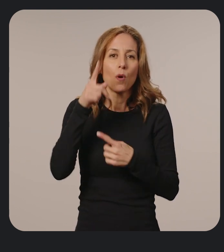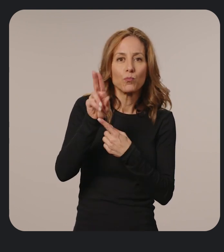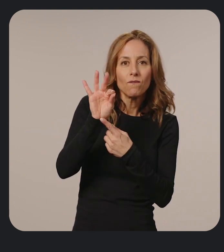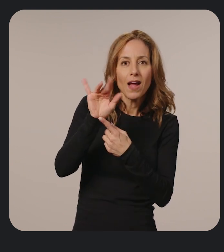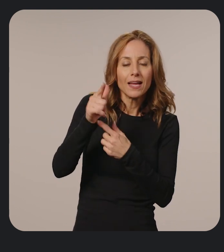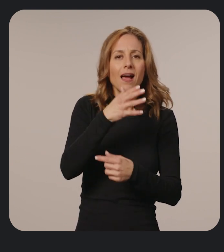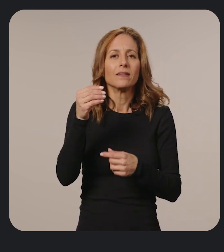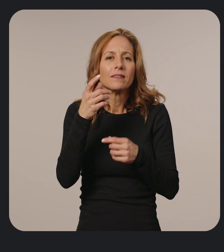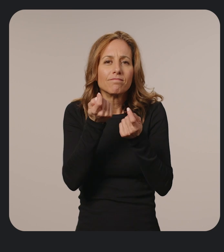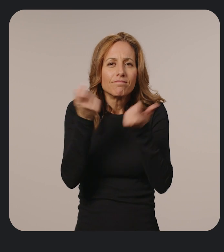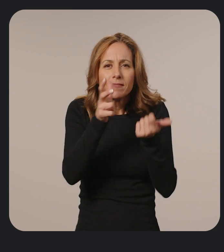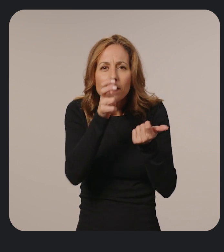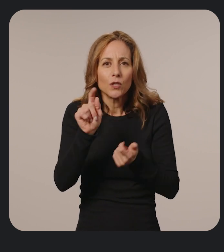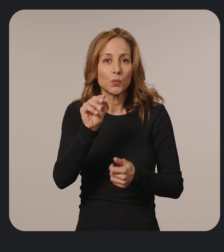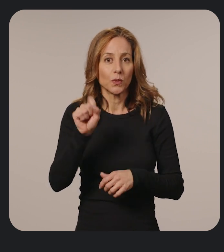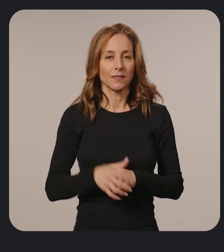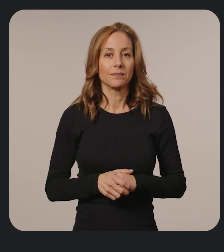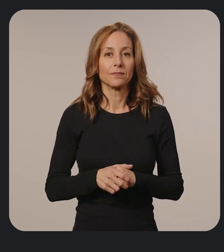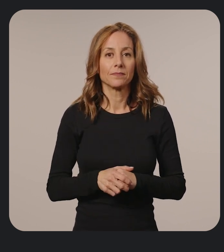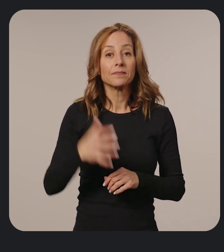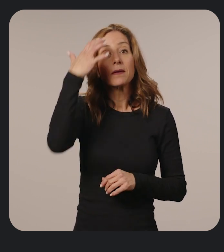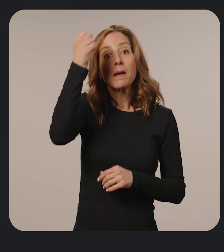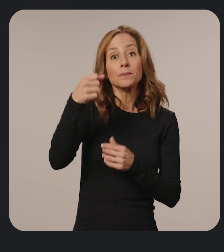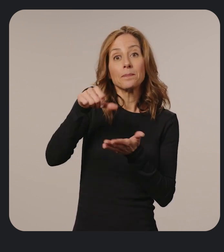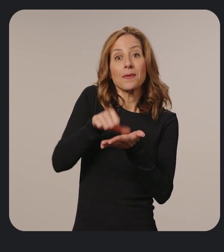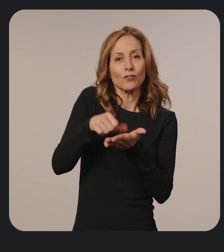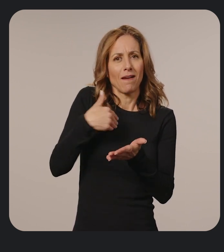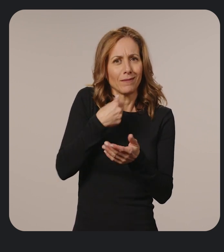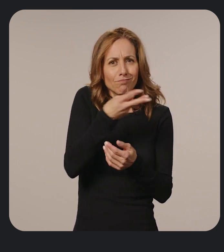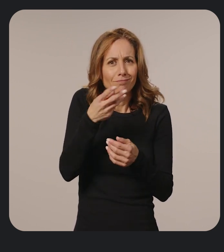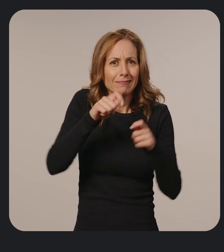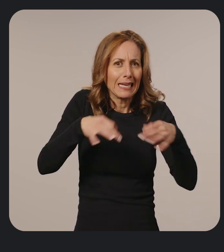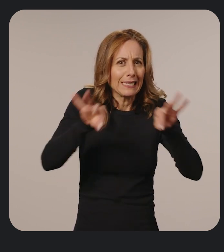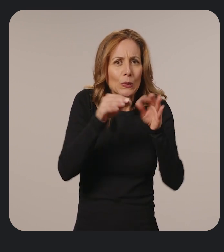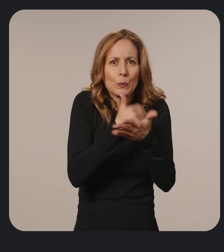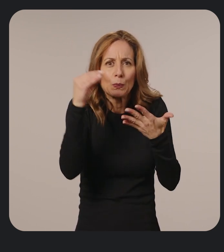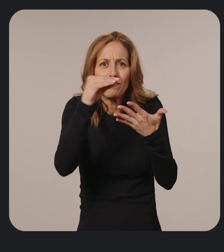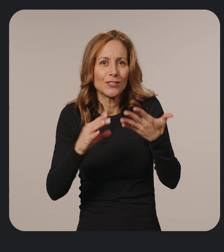of profiling and debugging tools. The memory page has several key new features.